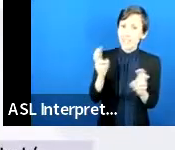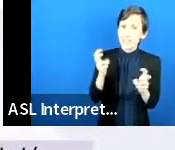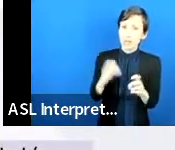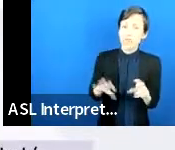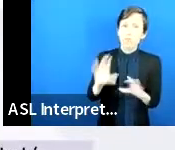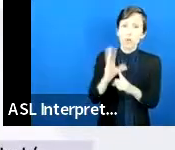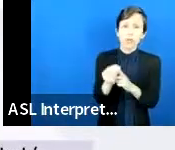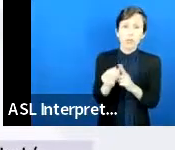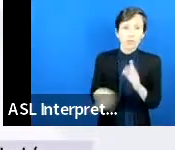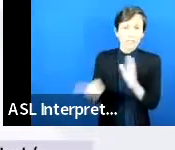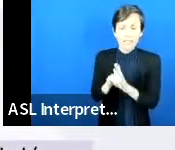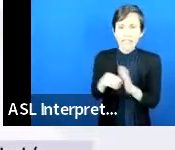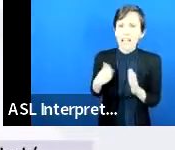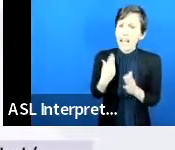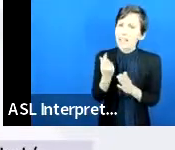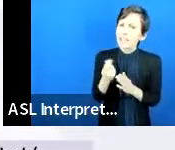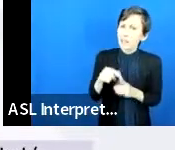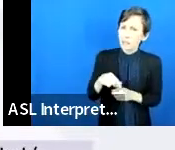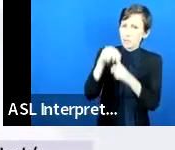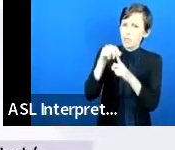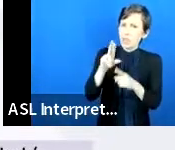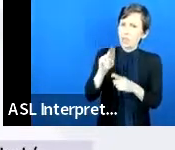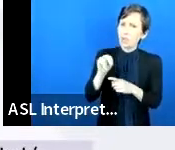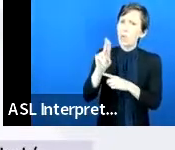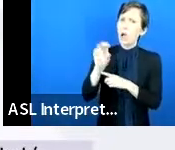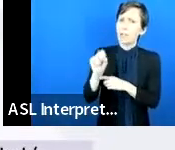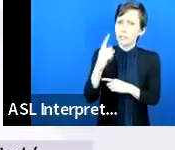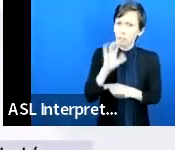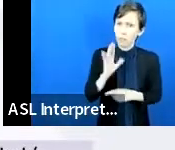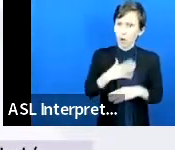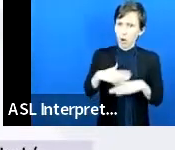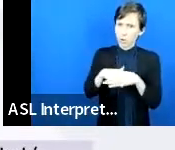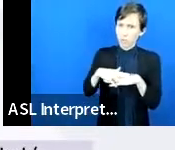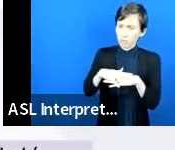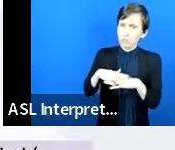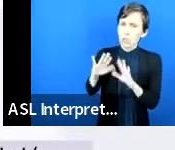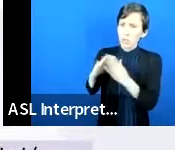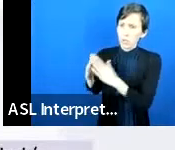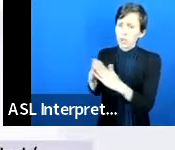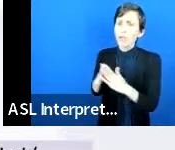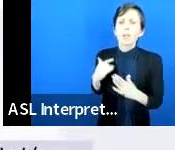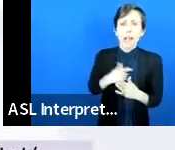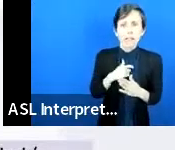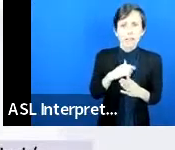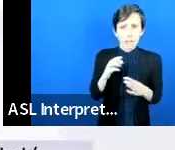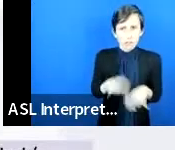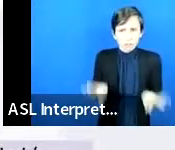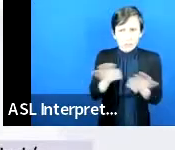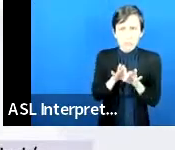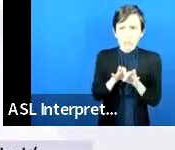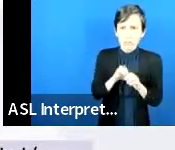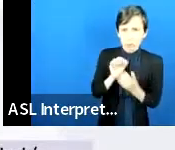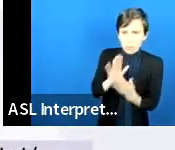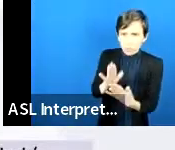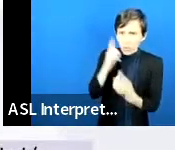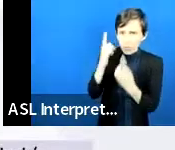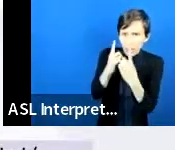nuances for our Native American communities, which are critical to examine and address thoughtfully when examining and representing our data.